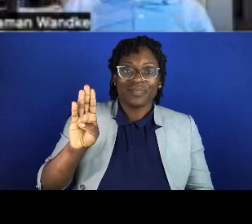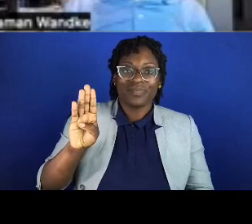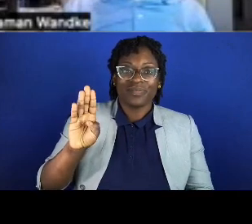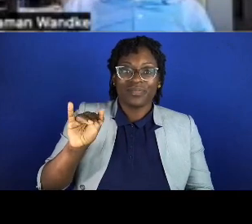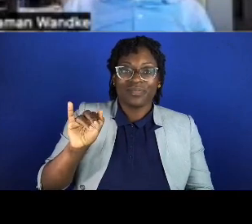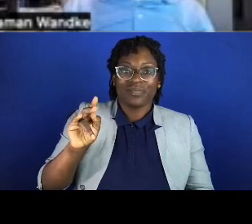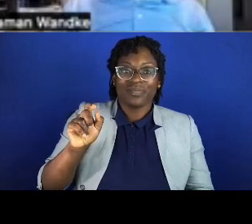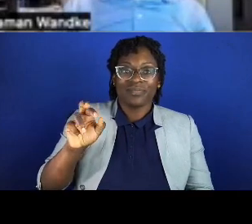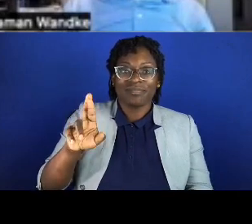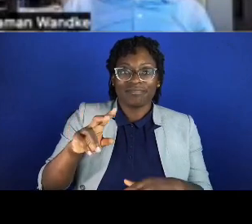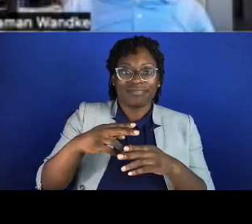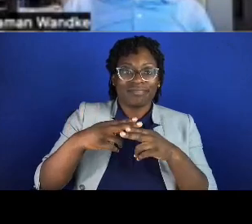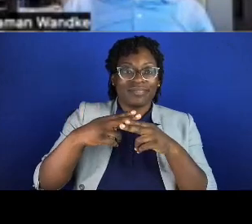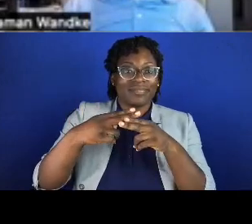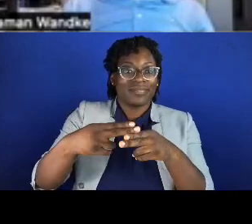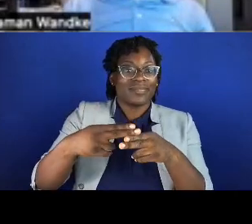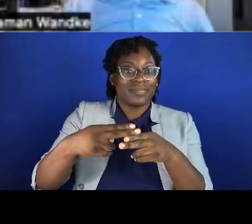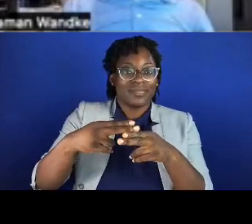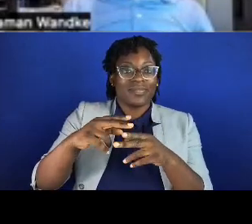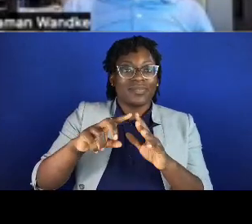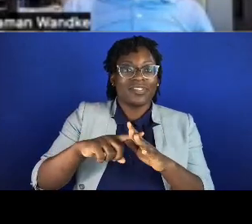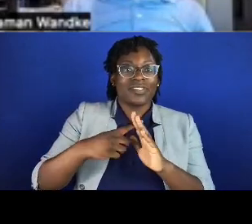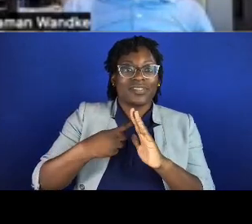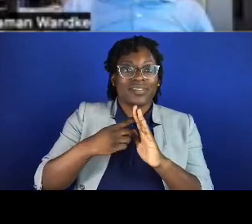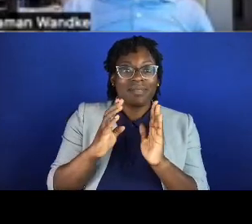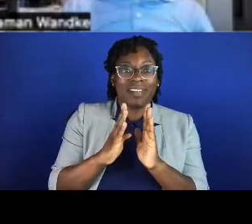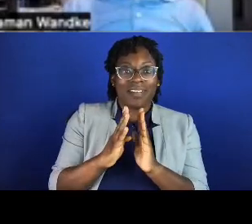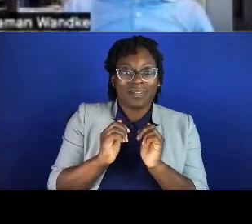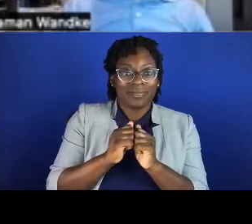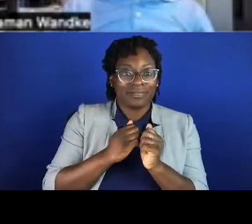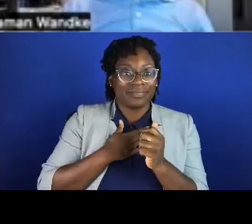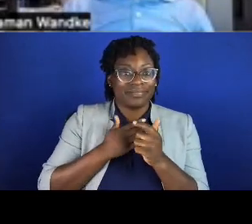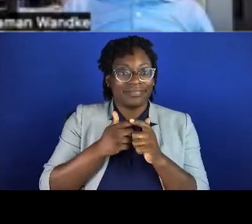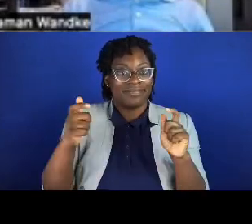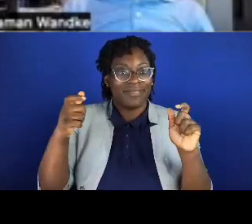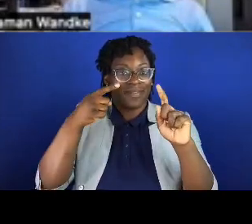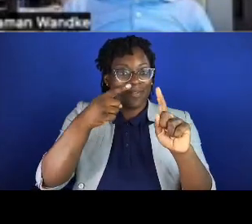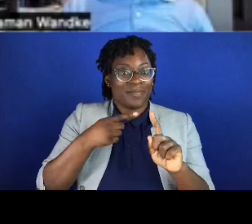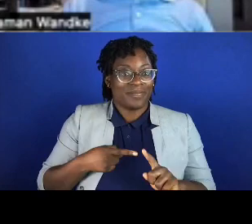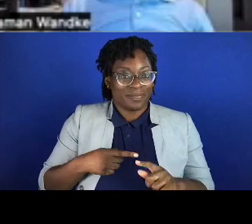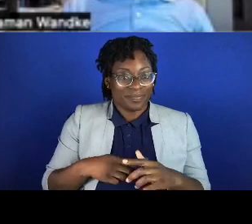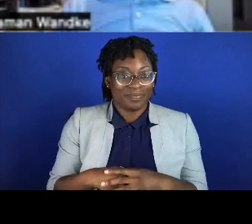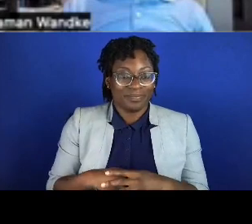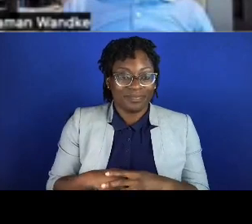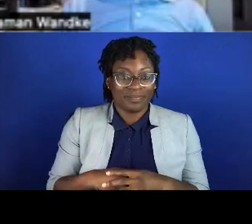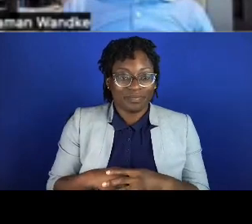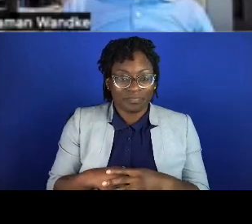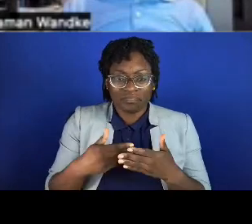Welcome to the webinar titled Starting Small with My Big Goals.